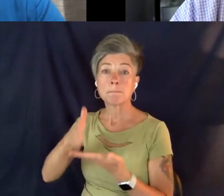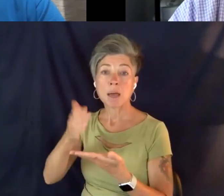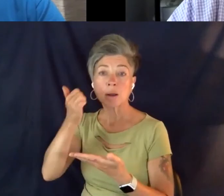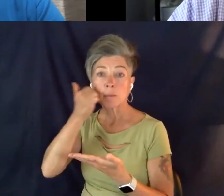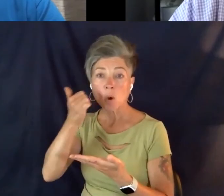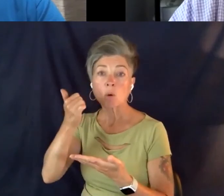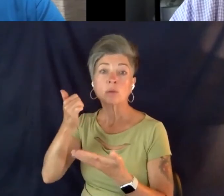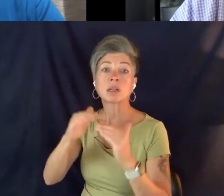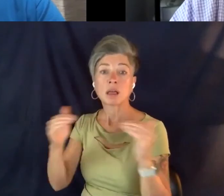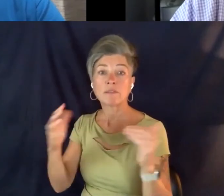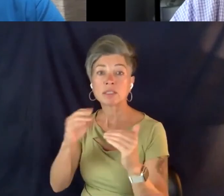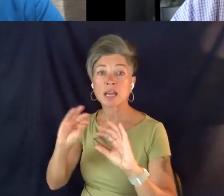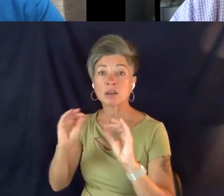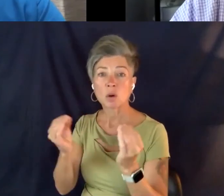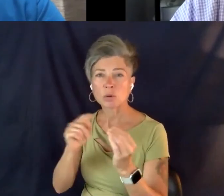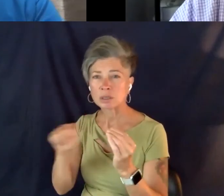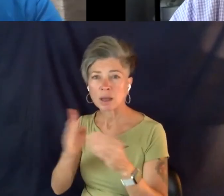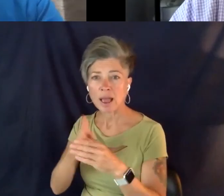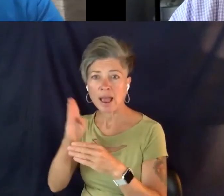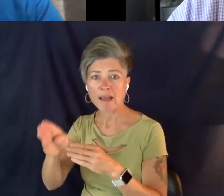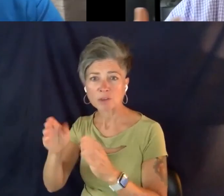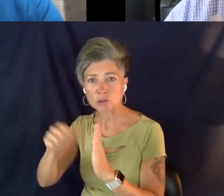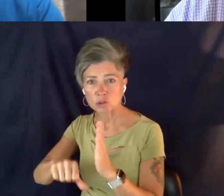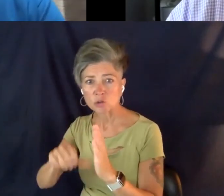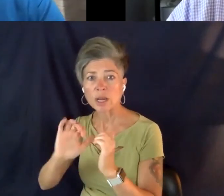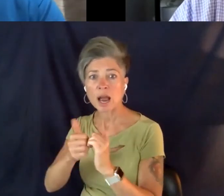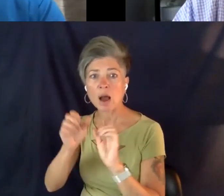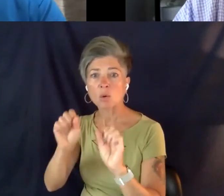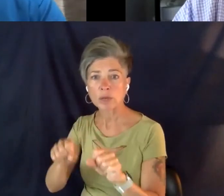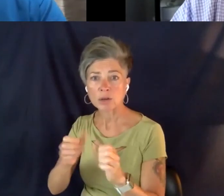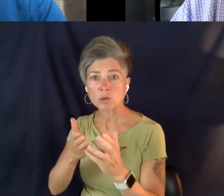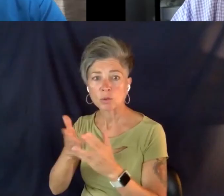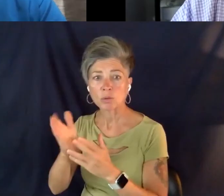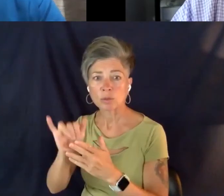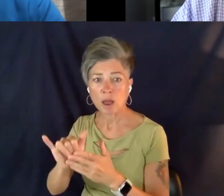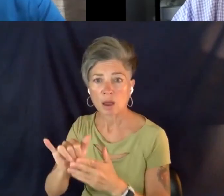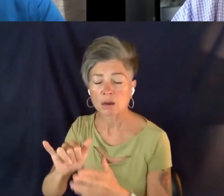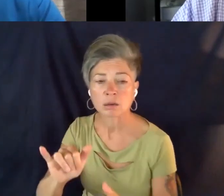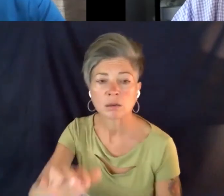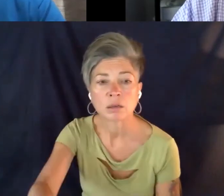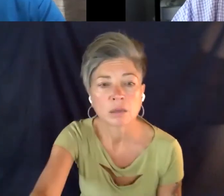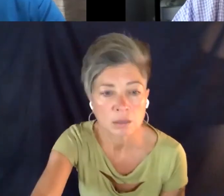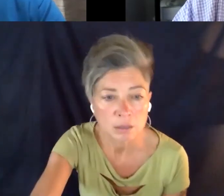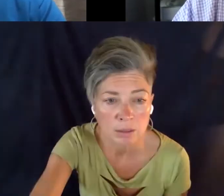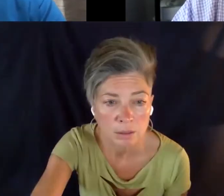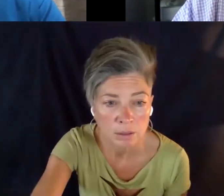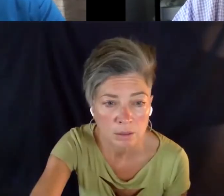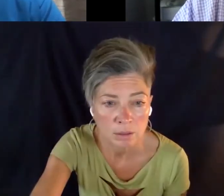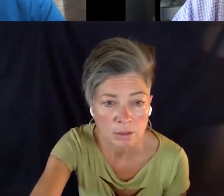How can you go through puberty when past menopause age and how long can you stay in on estrogen?